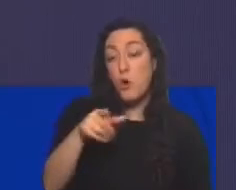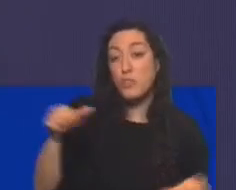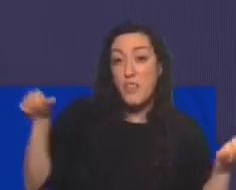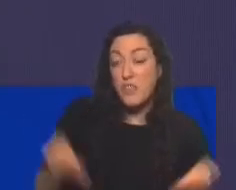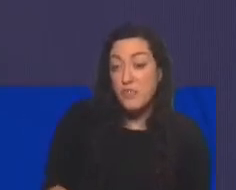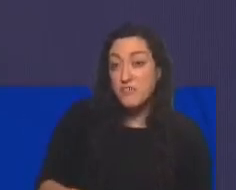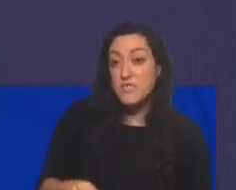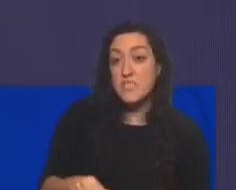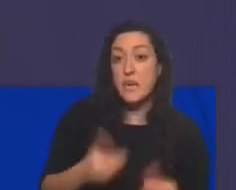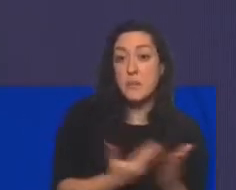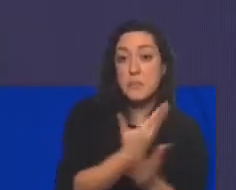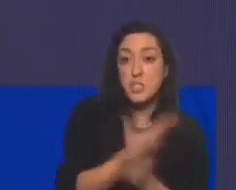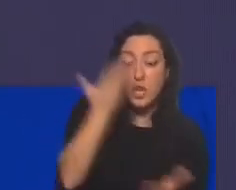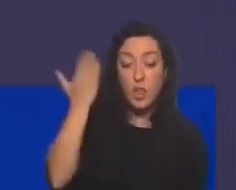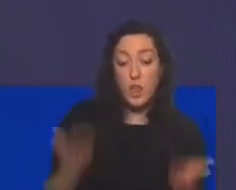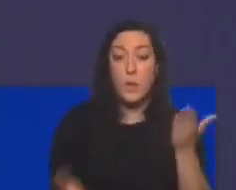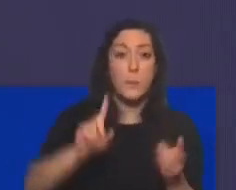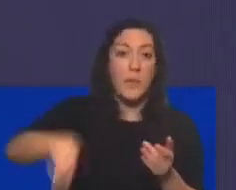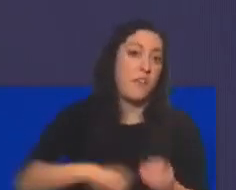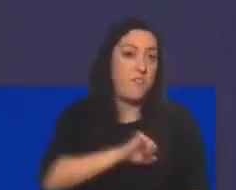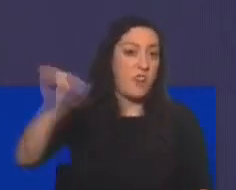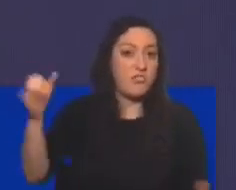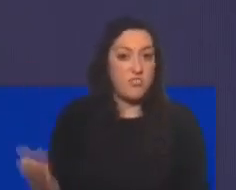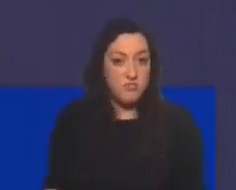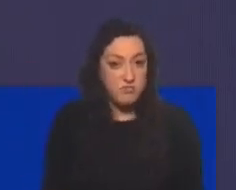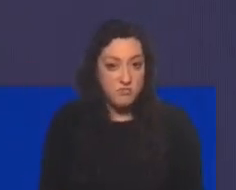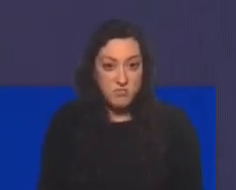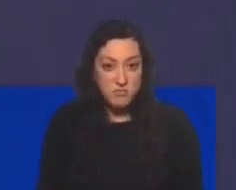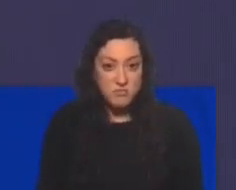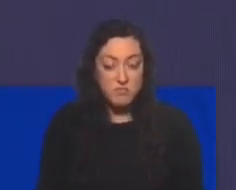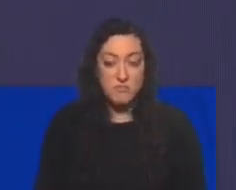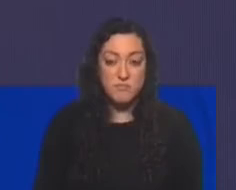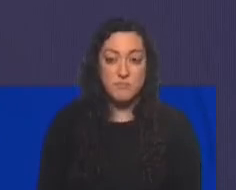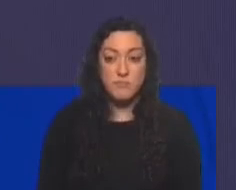generates inflation. If you finance it with monetary emissions, it generates